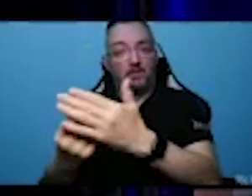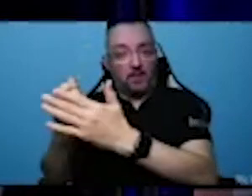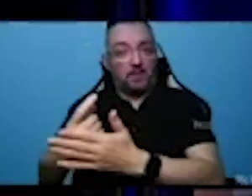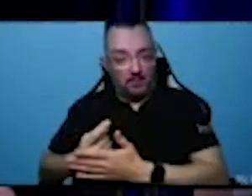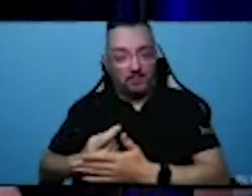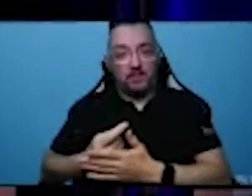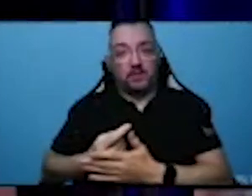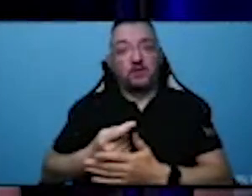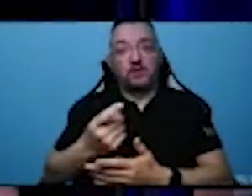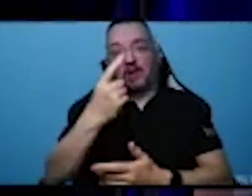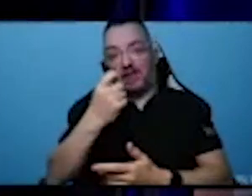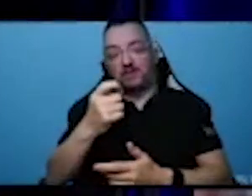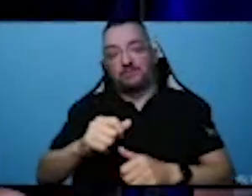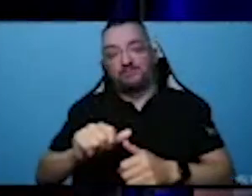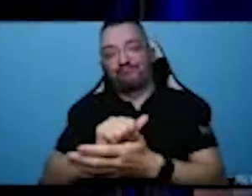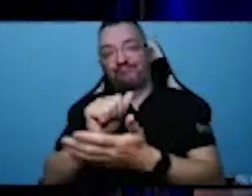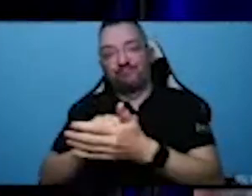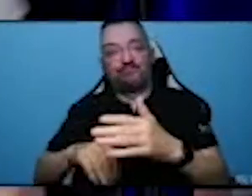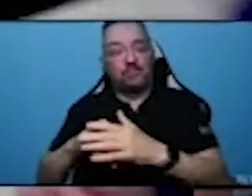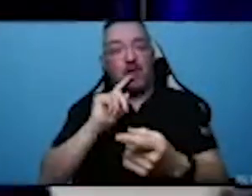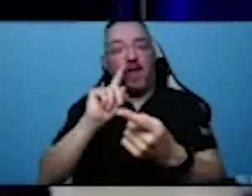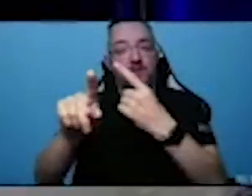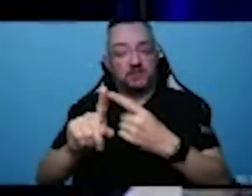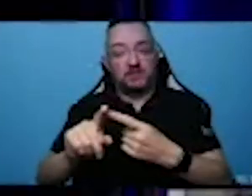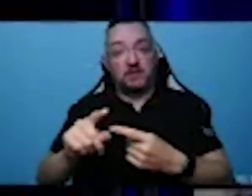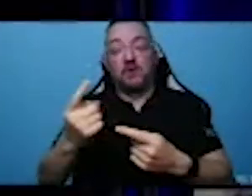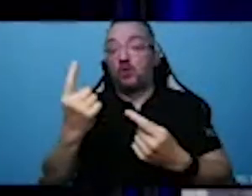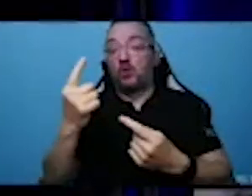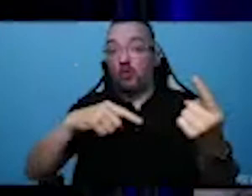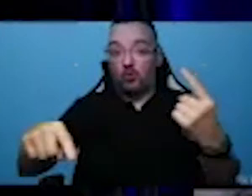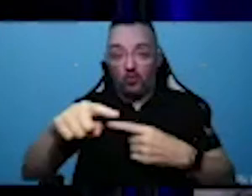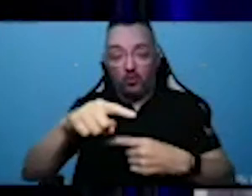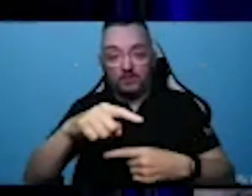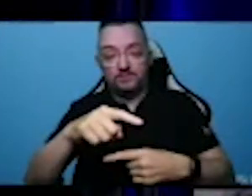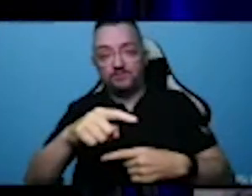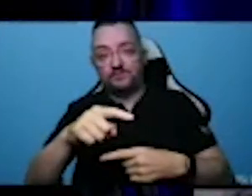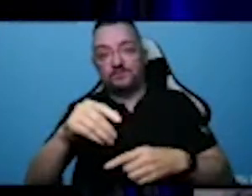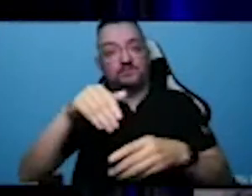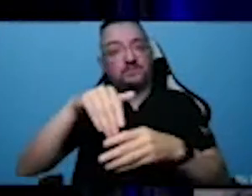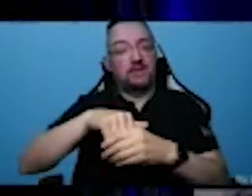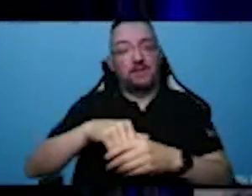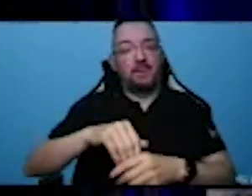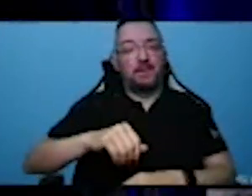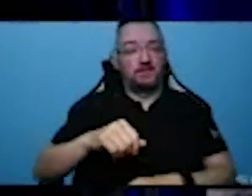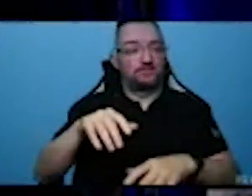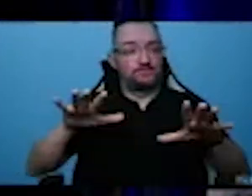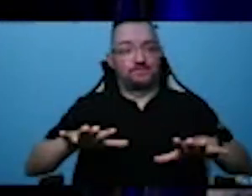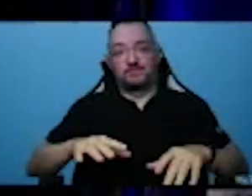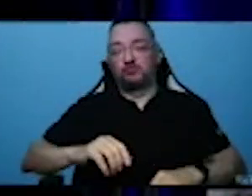And we hope that everybody, wherever they sit in the Scotland we know and want to be better, whether it's in government, whether it's in the third